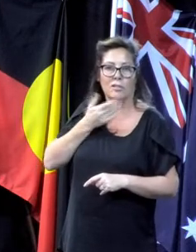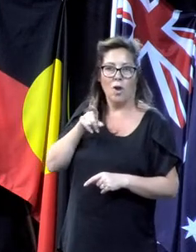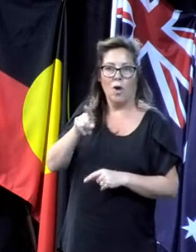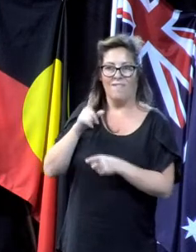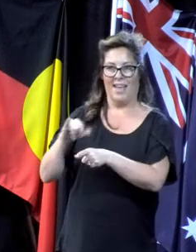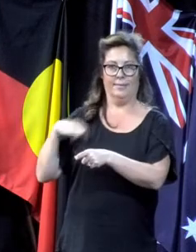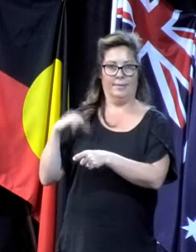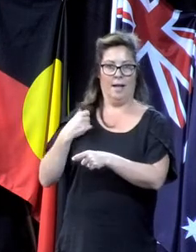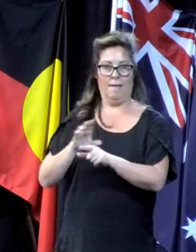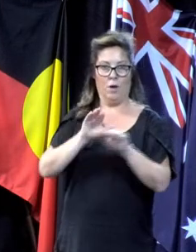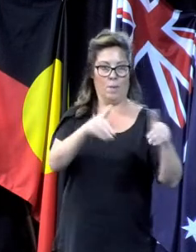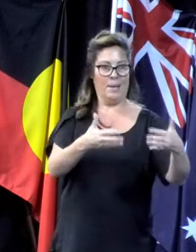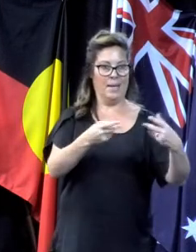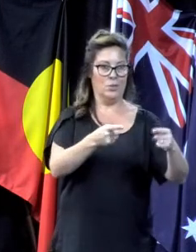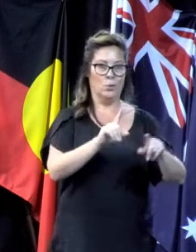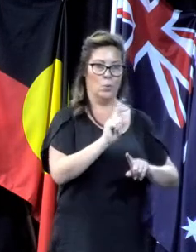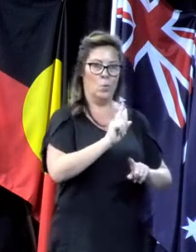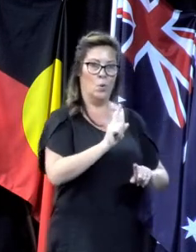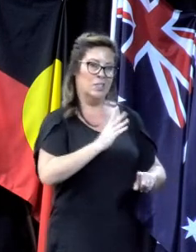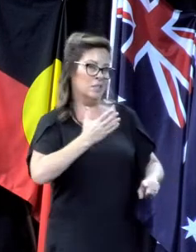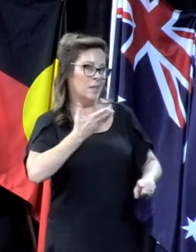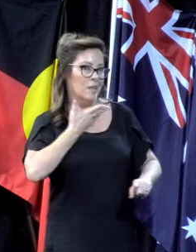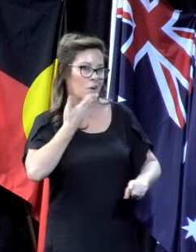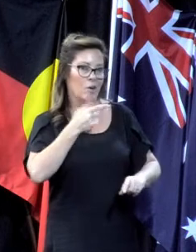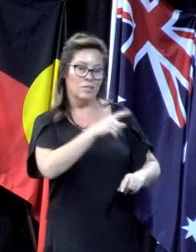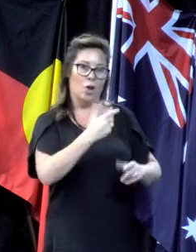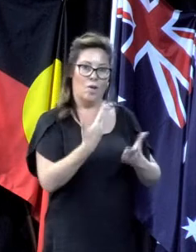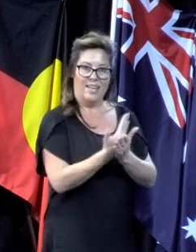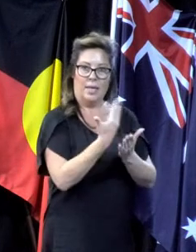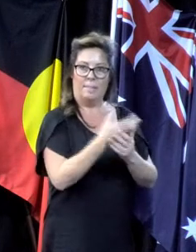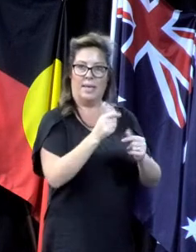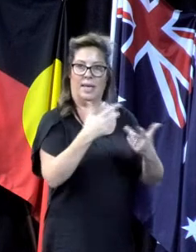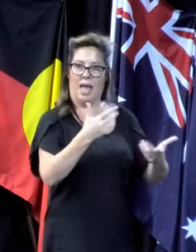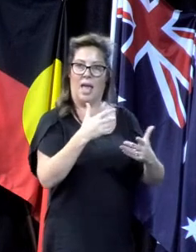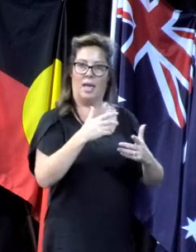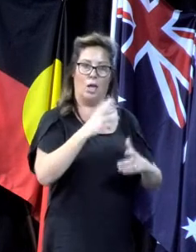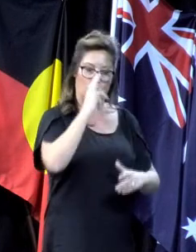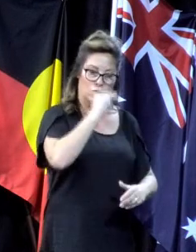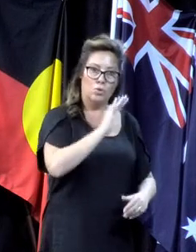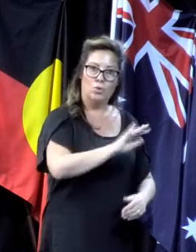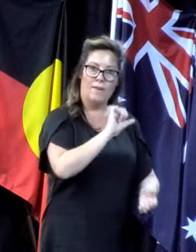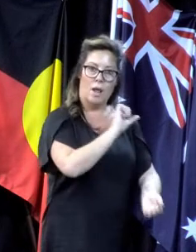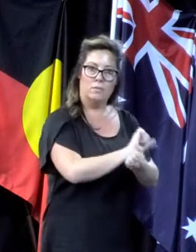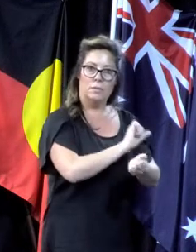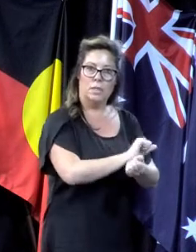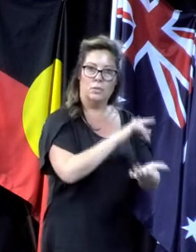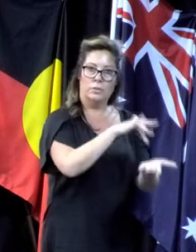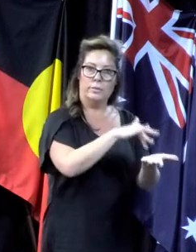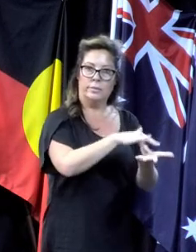by the State Government to house the children who didn’t have the advantage of the program, but maybe that’s a matter Ms McMillan